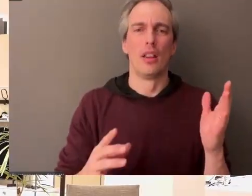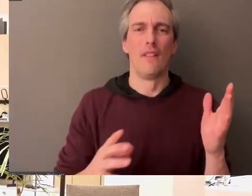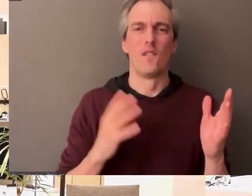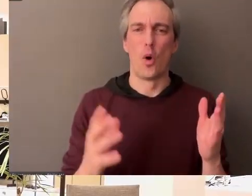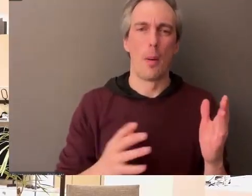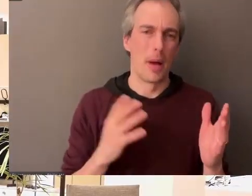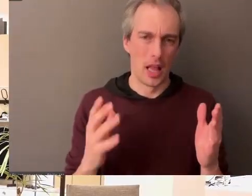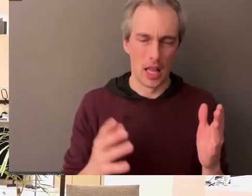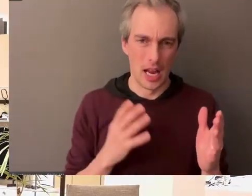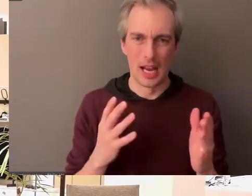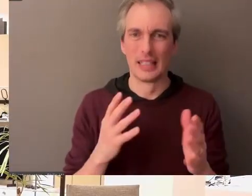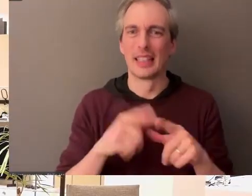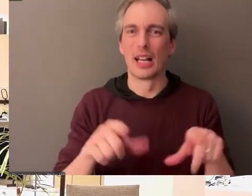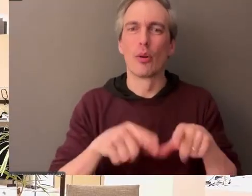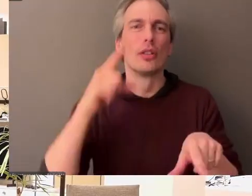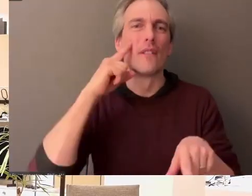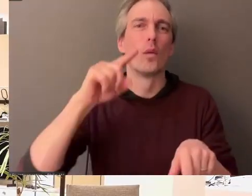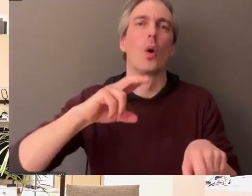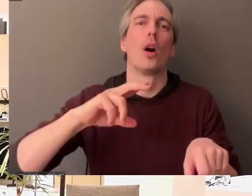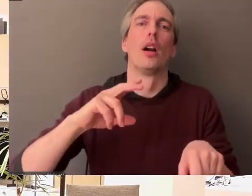In this case, for this interaction.